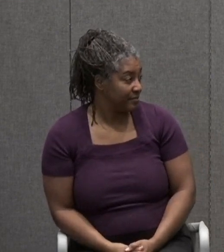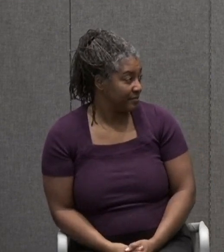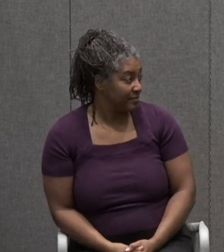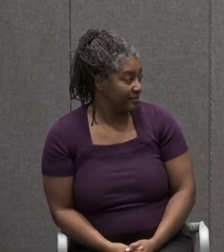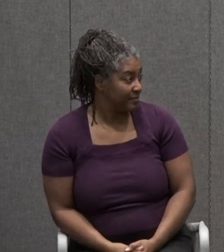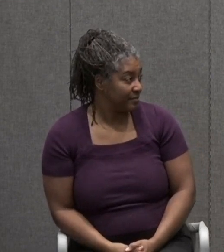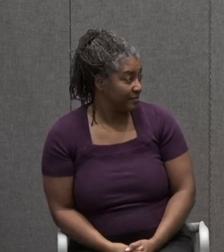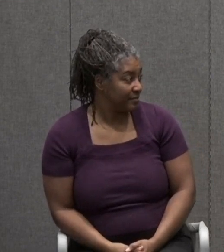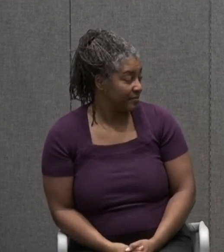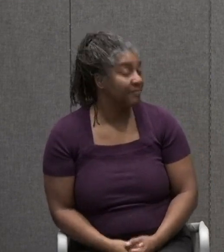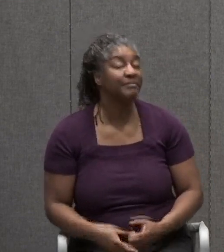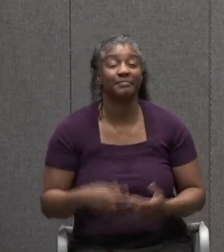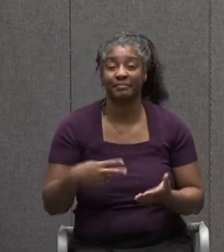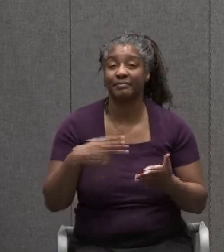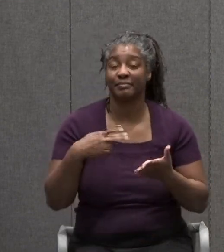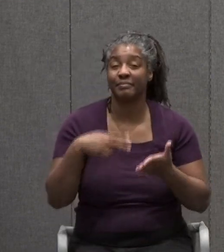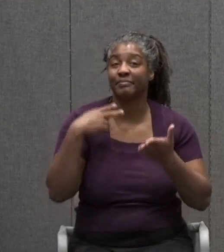[Woman] Total yogi shakedown.